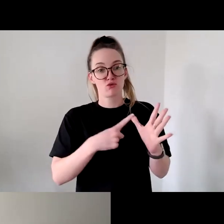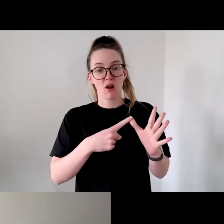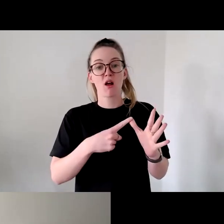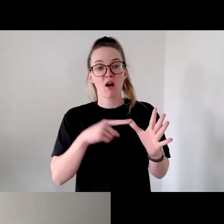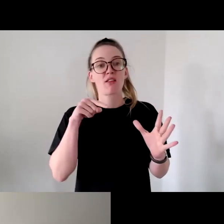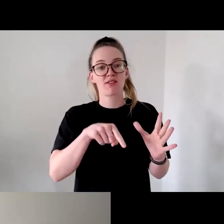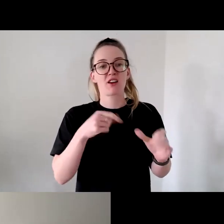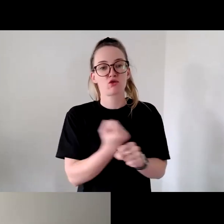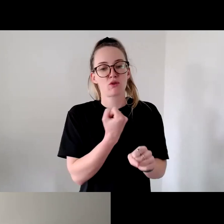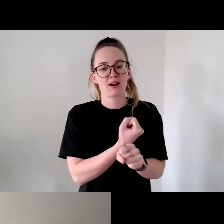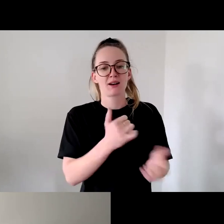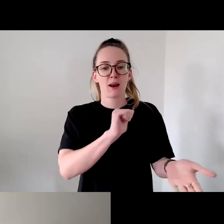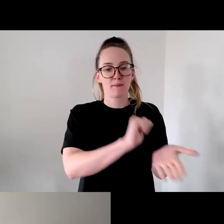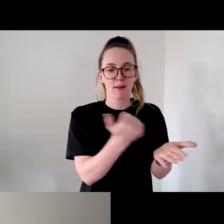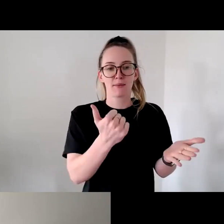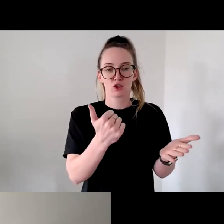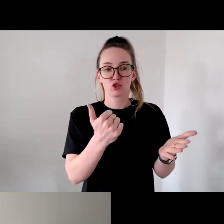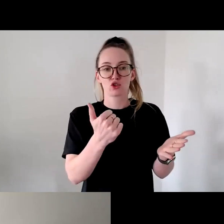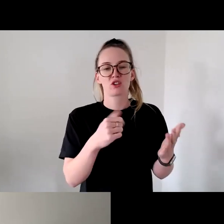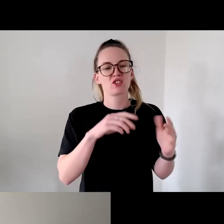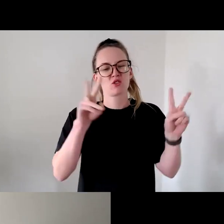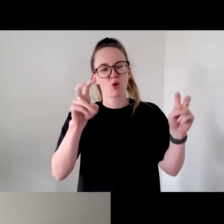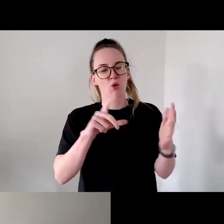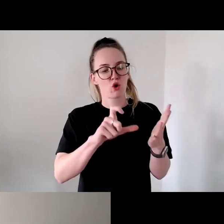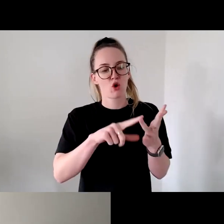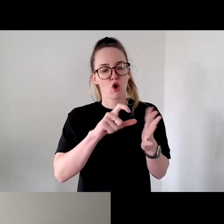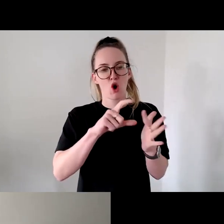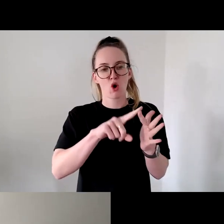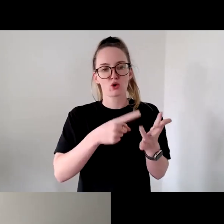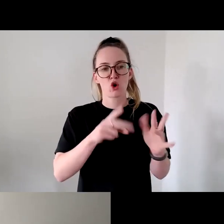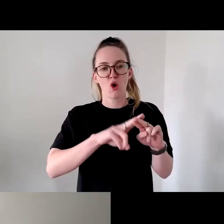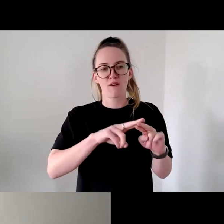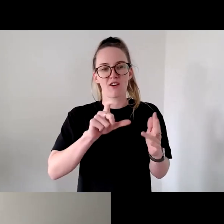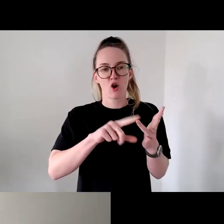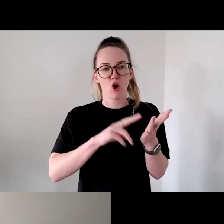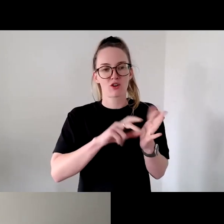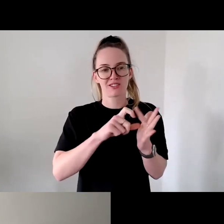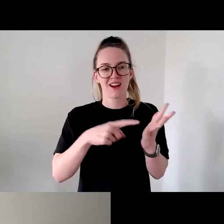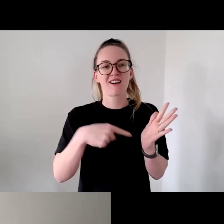in early 2018, a Code of Conduct to assist the prevention of sexual harassment. These